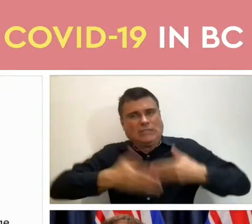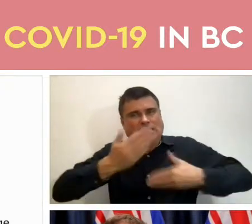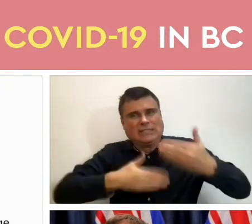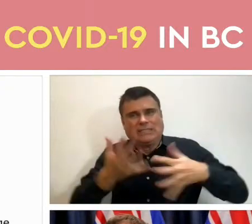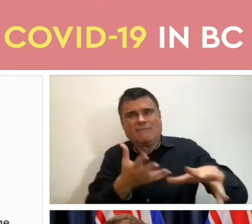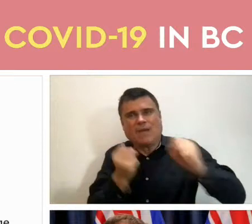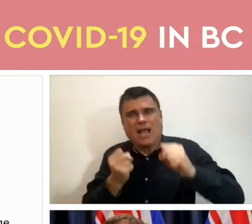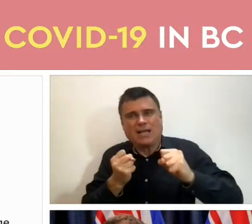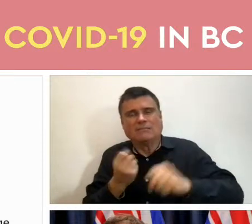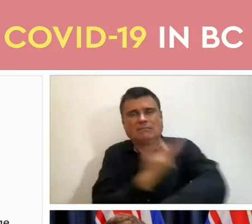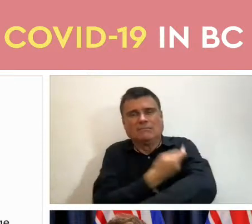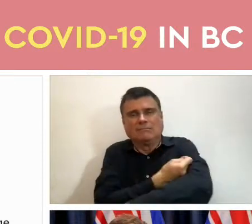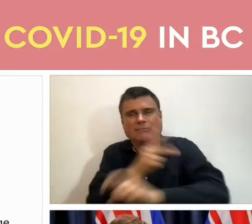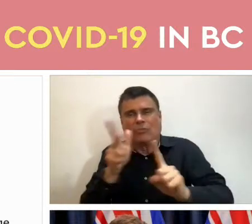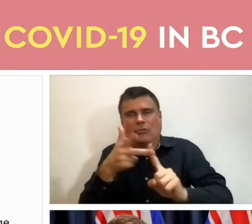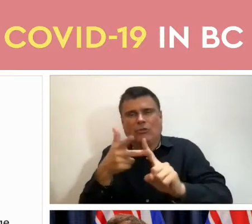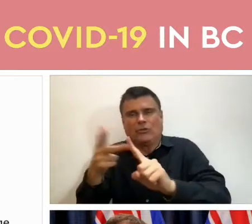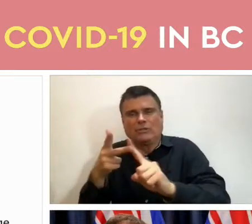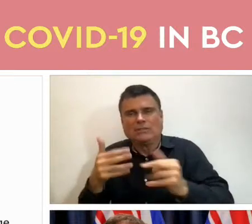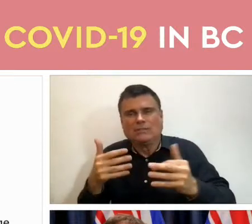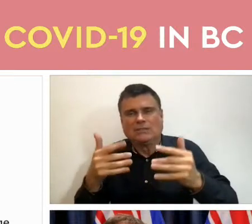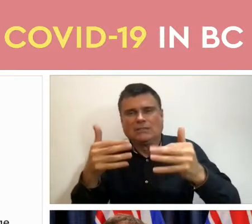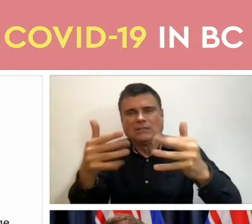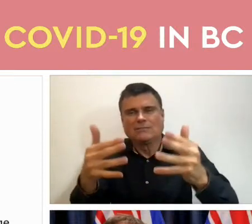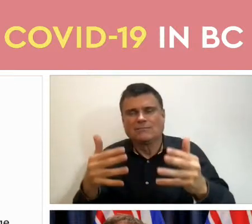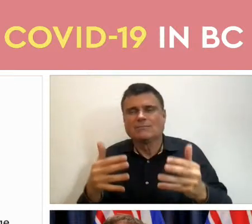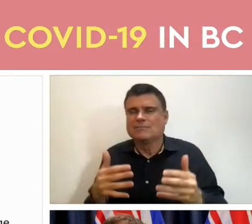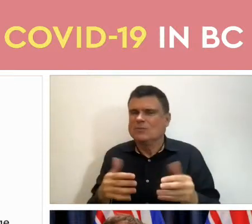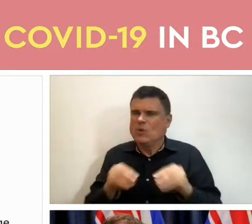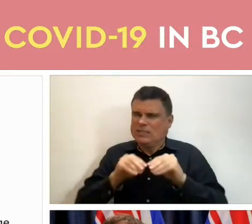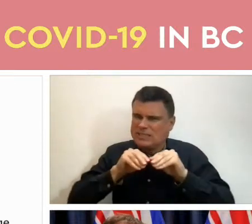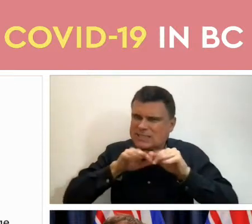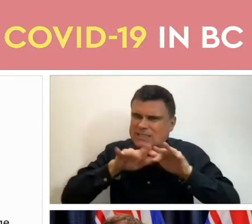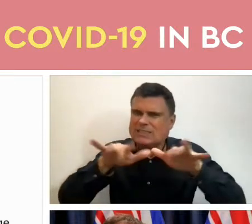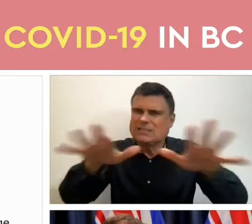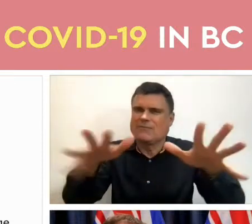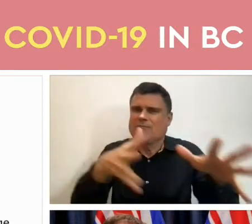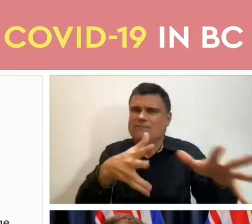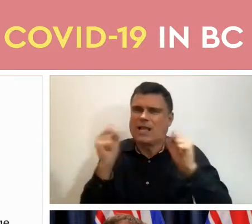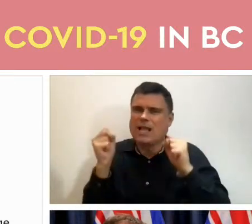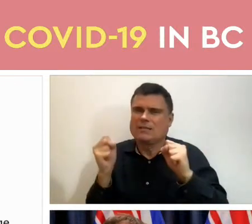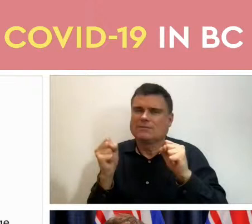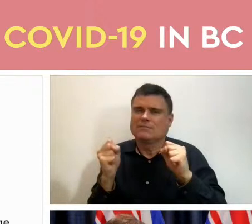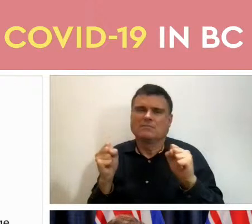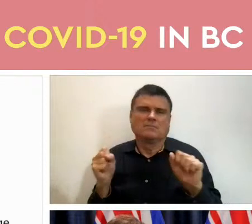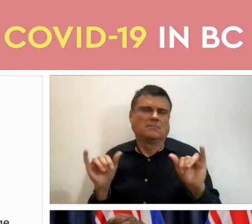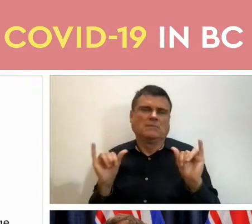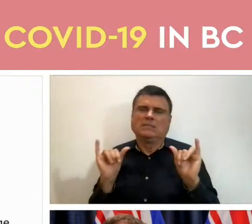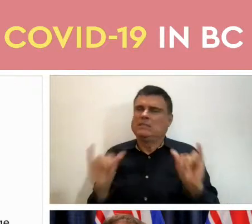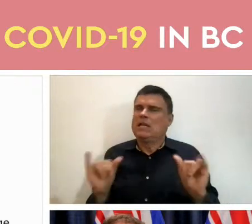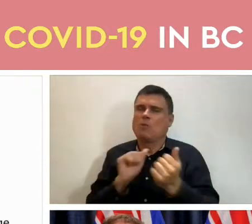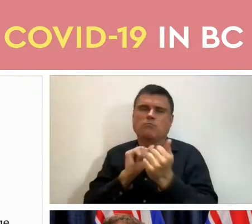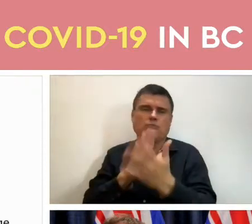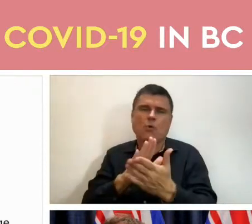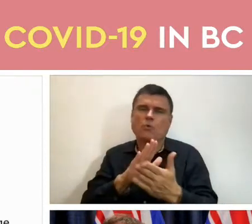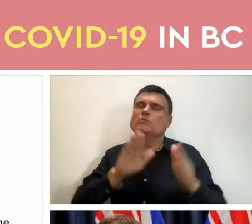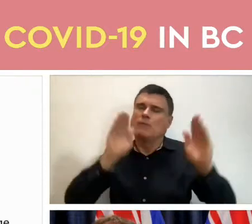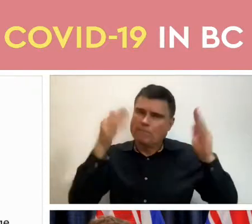doses for everyone A continuation of our approach which is to focus on those who